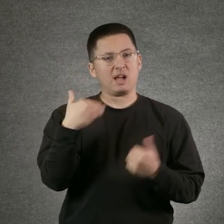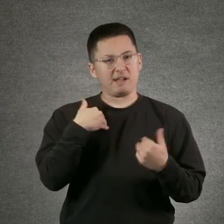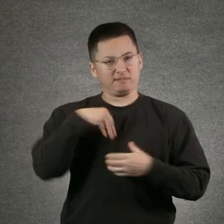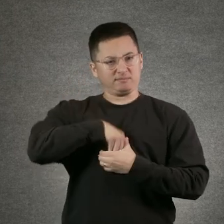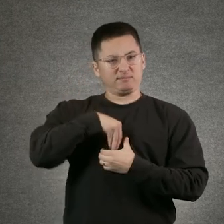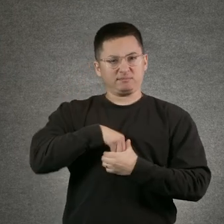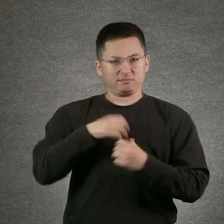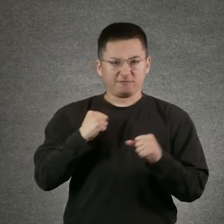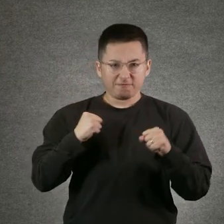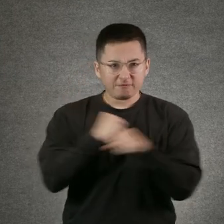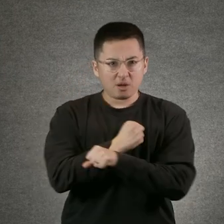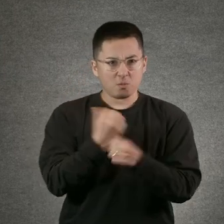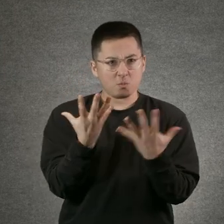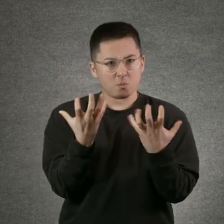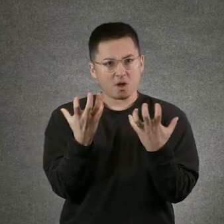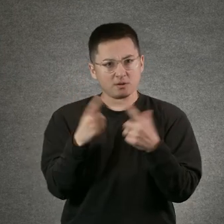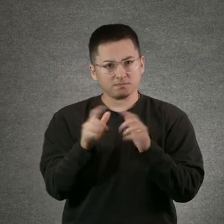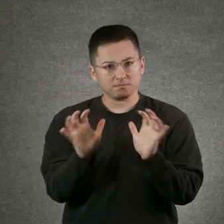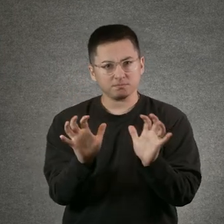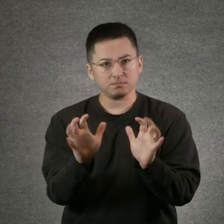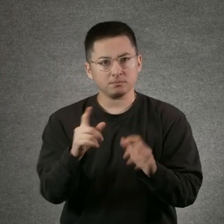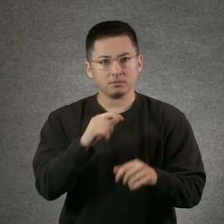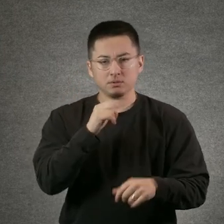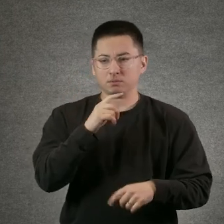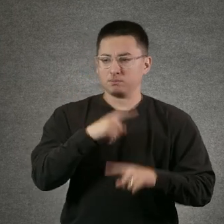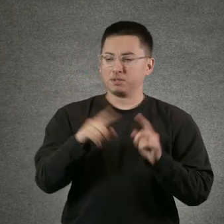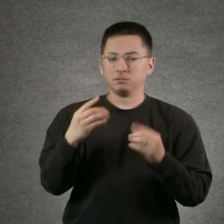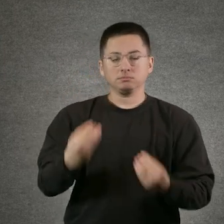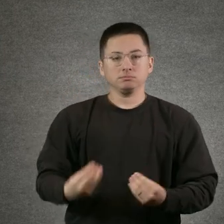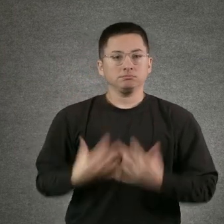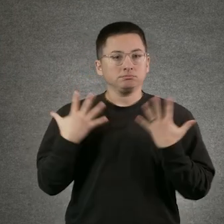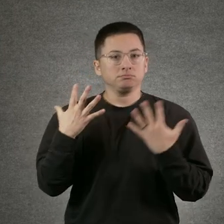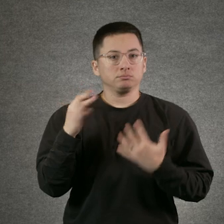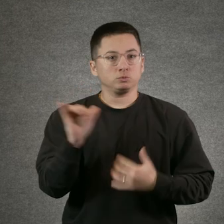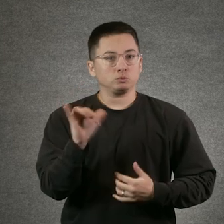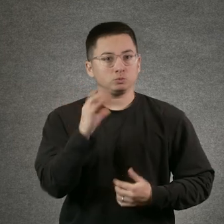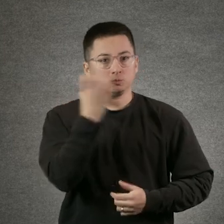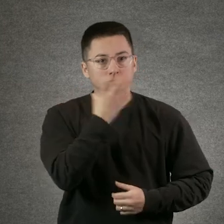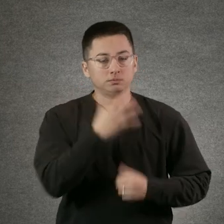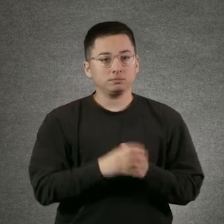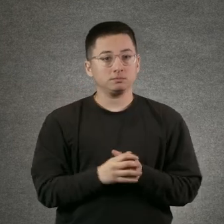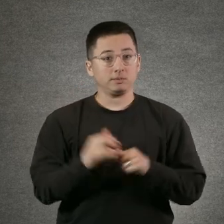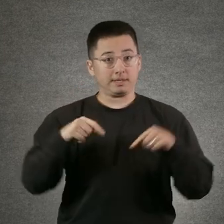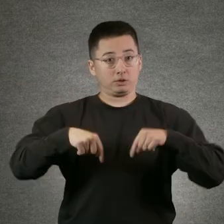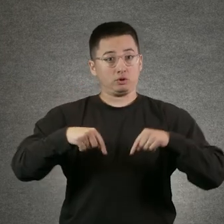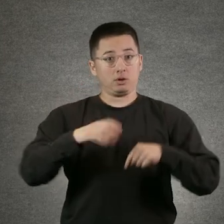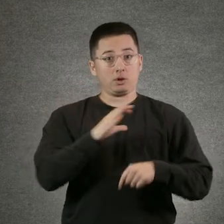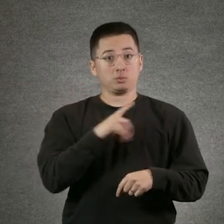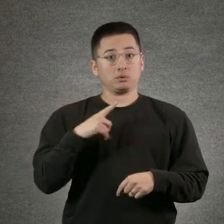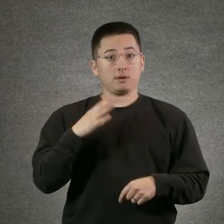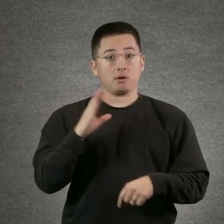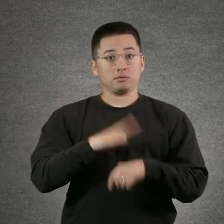was a sight to behold. Master had a fight in him that was not only palpable, but inspirational.